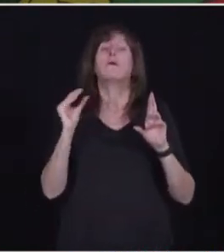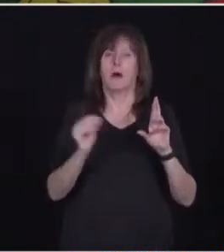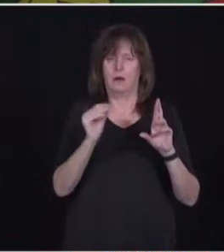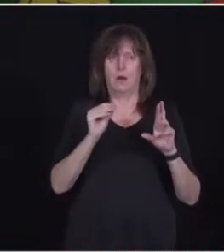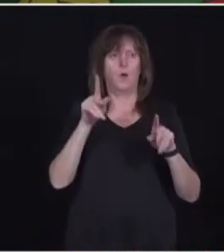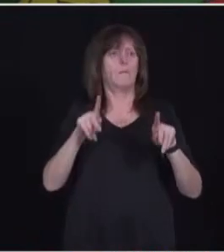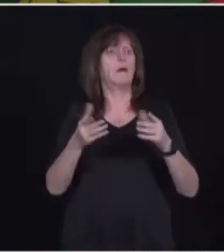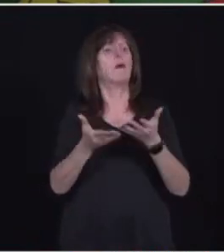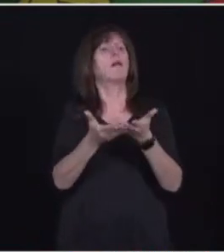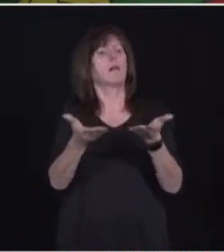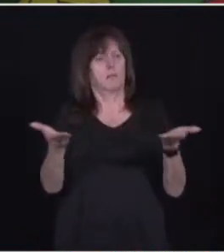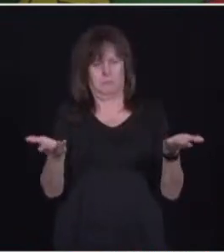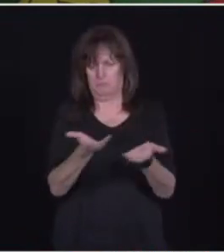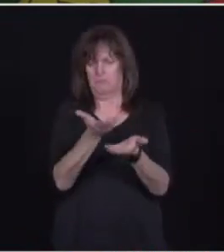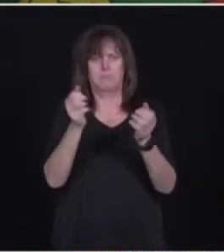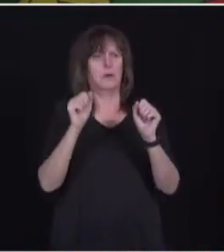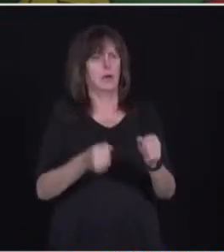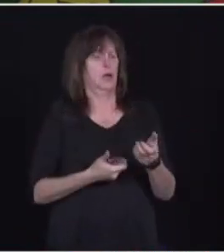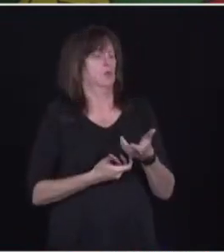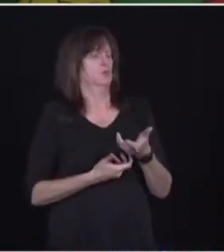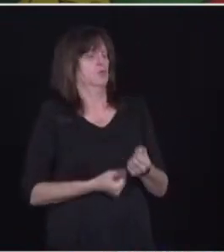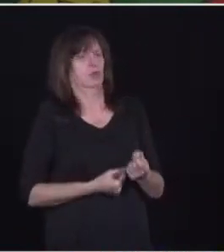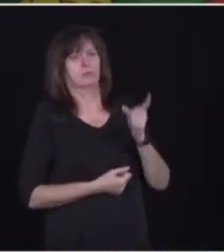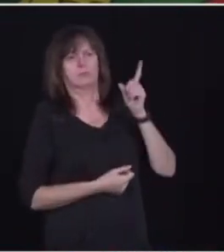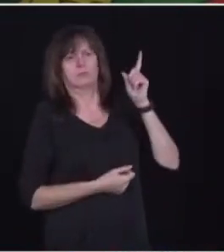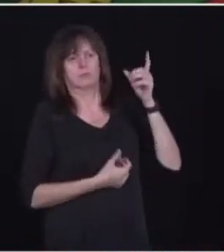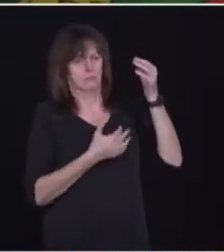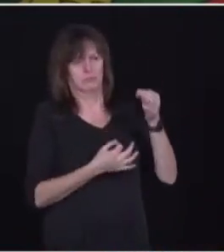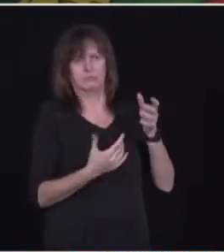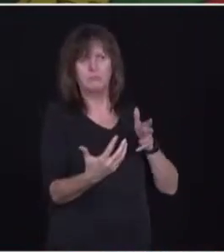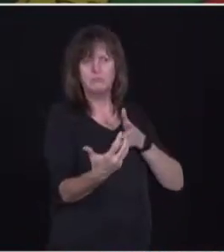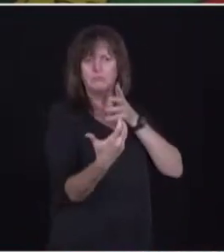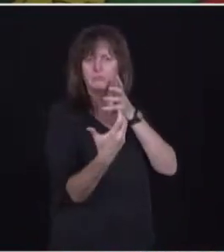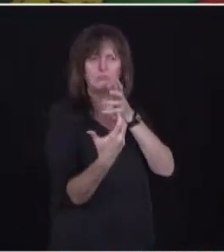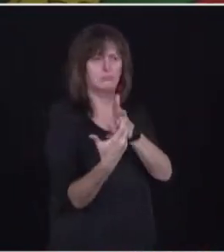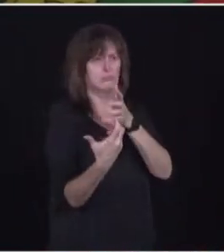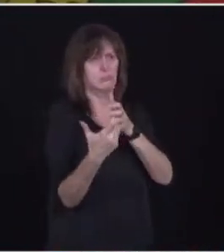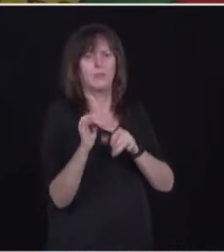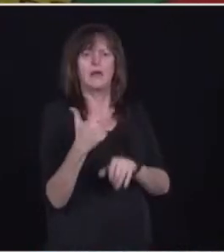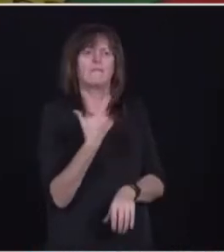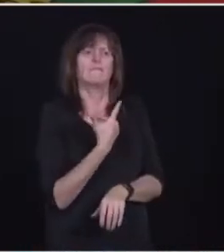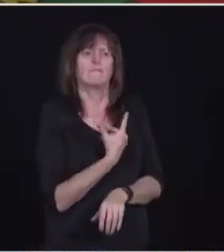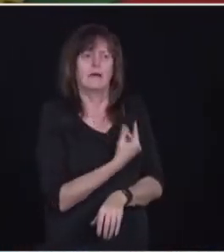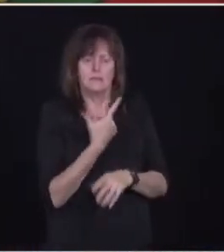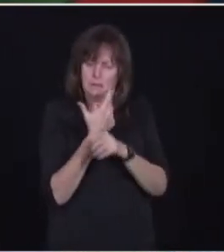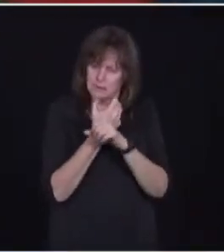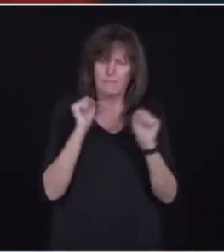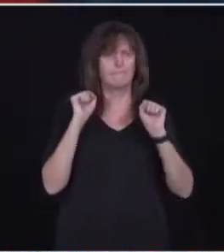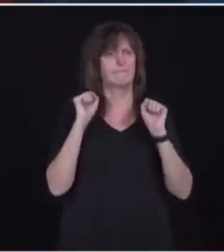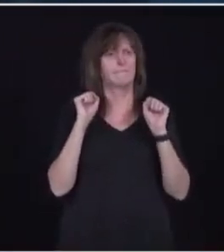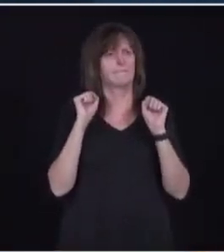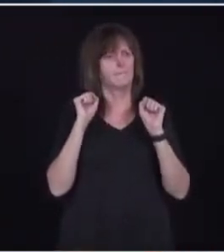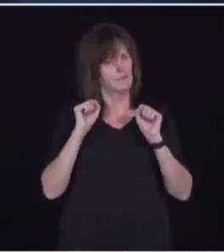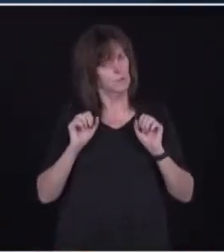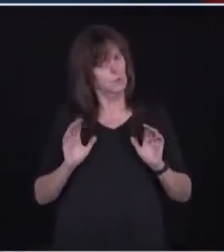health Canada and we have great faith in the rigourous process the health Canada is putting these vaccines through. And when they pronounce the S which we assume